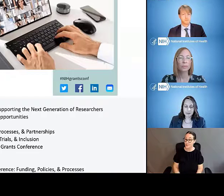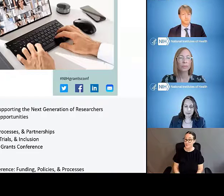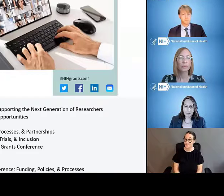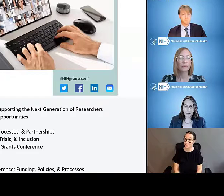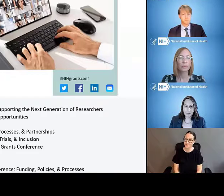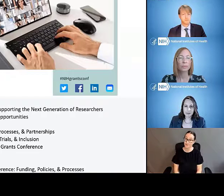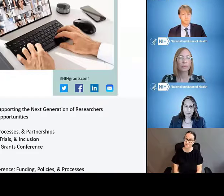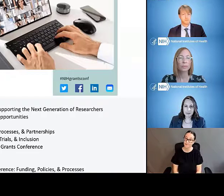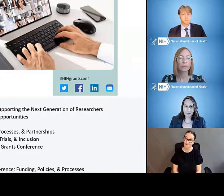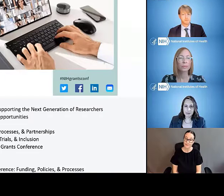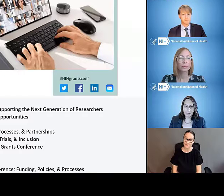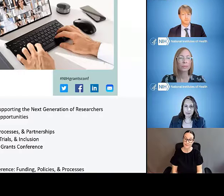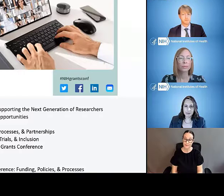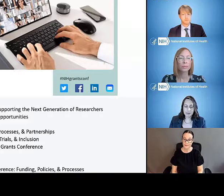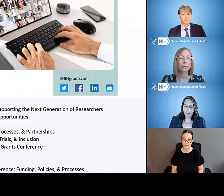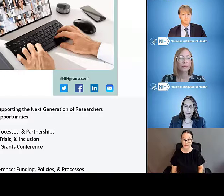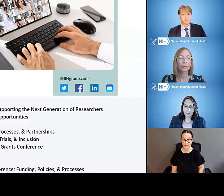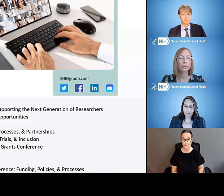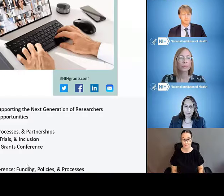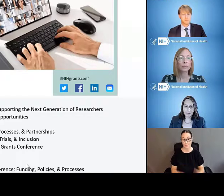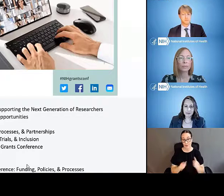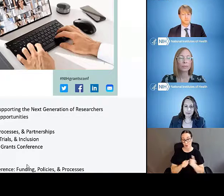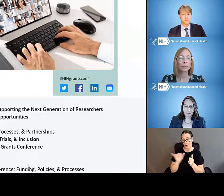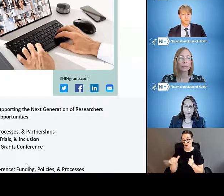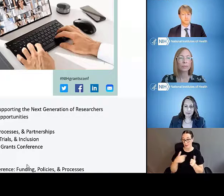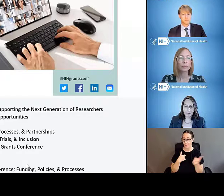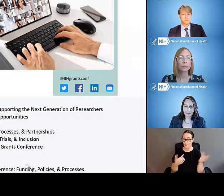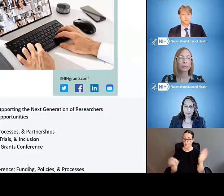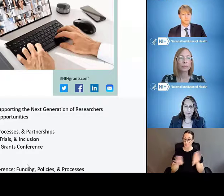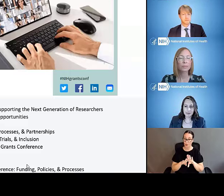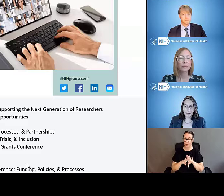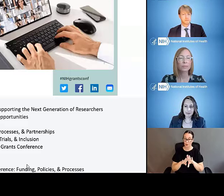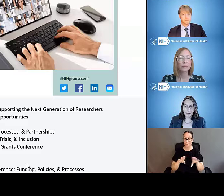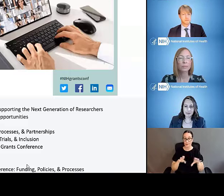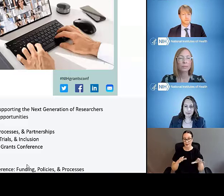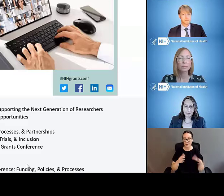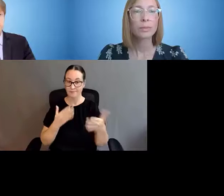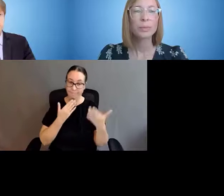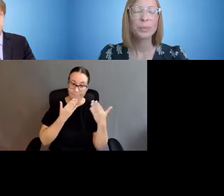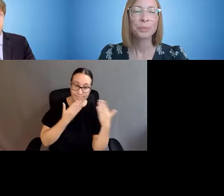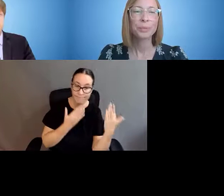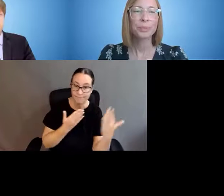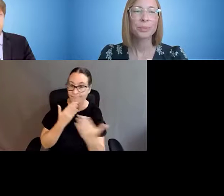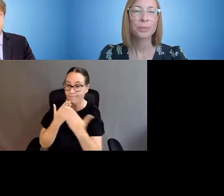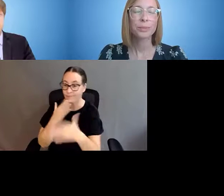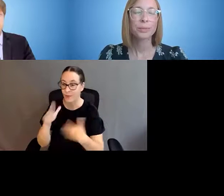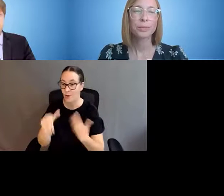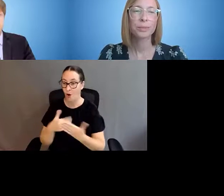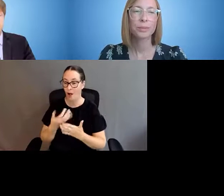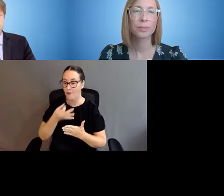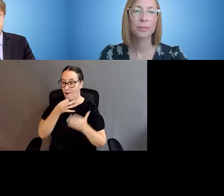And with that, I will close by offering a sincere thank you to our expert panel, our tech support,